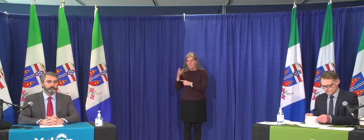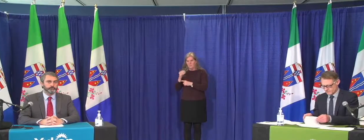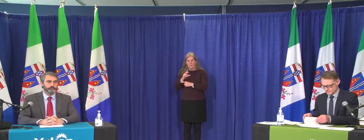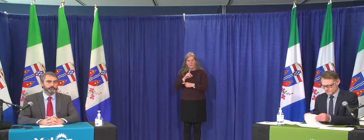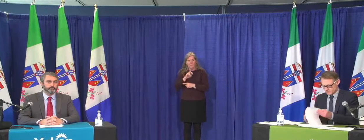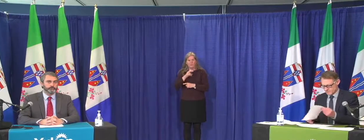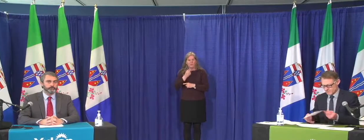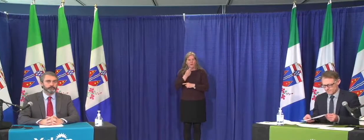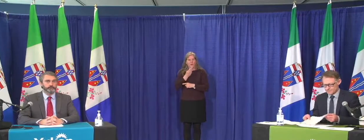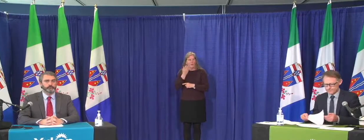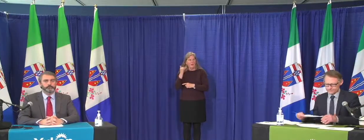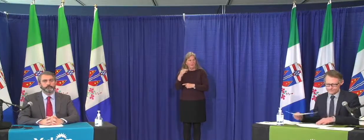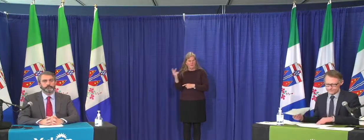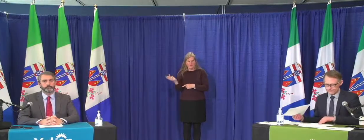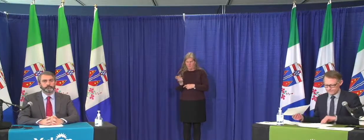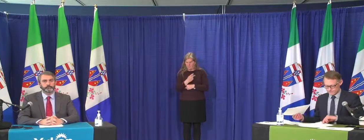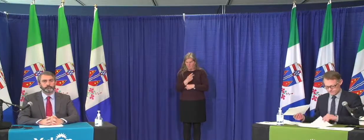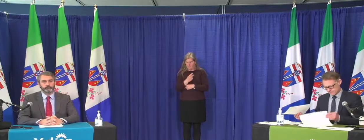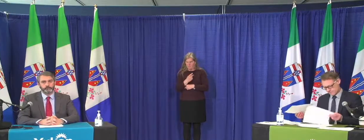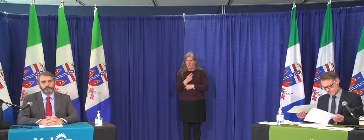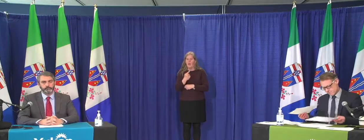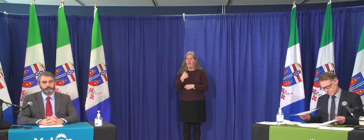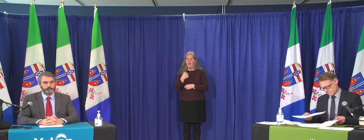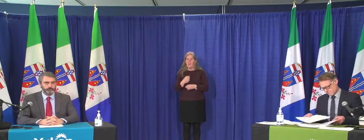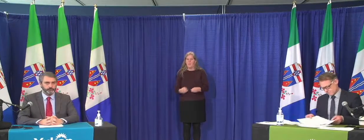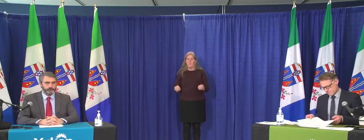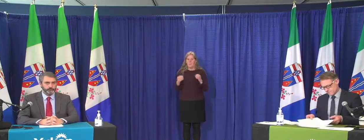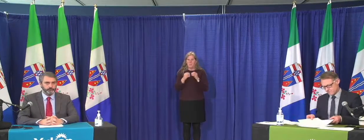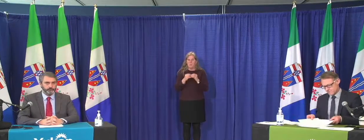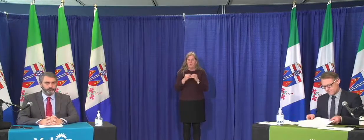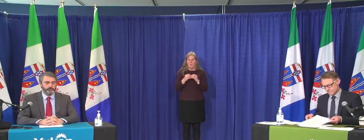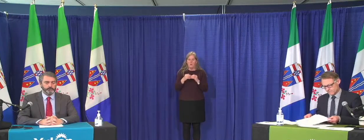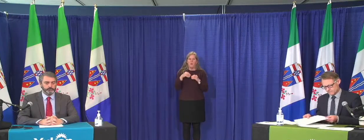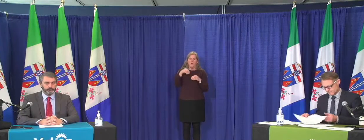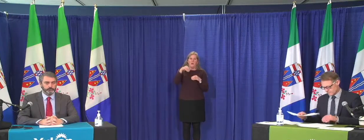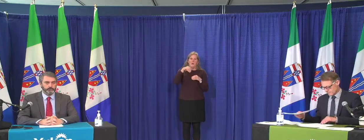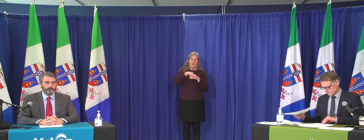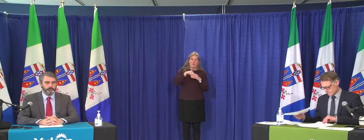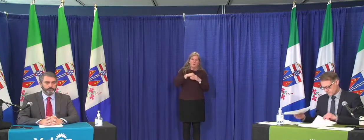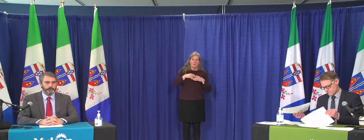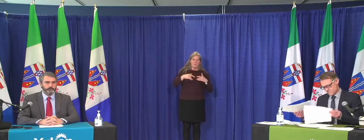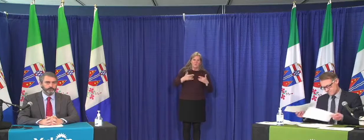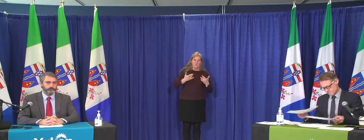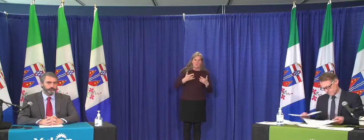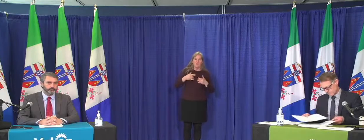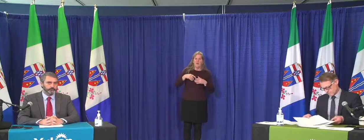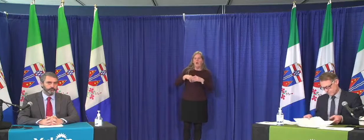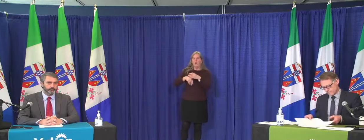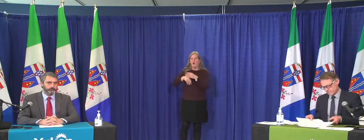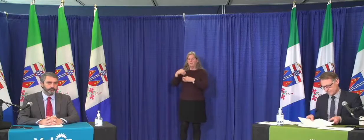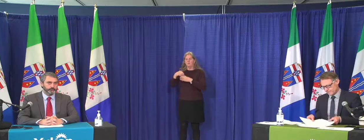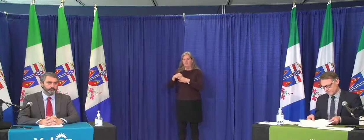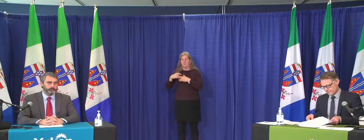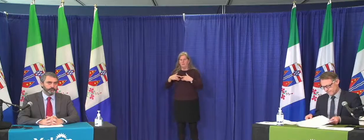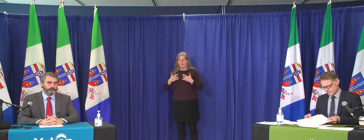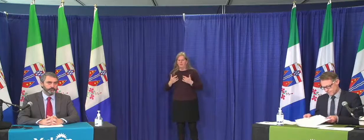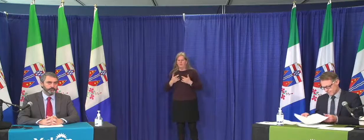Doctor Hanley mentioned the increase in numbers for indoor and outdoor gatherings but you